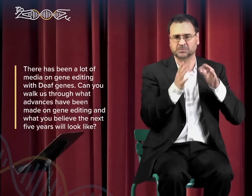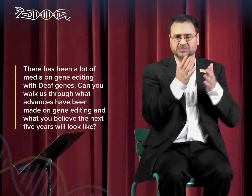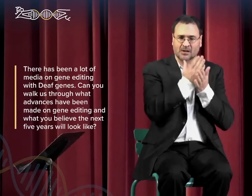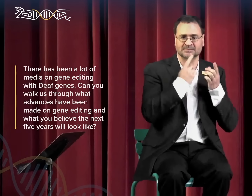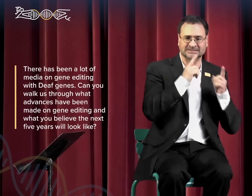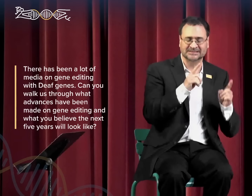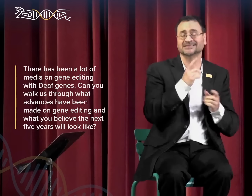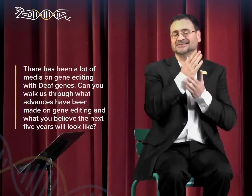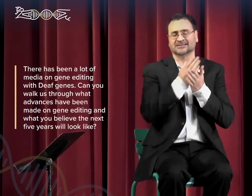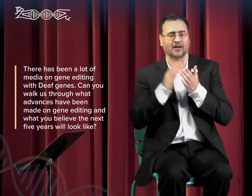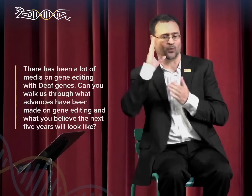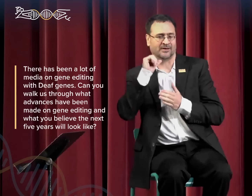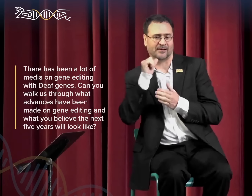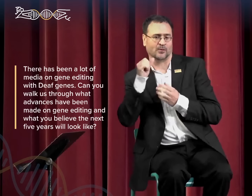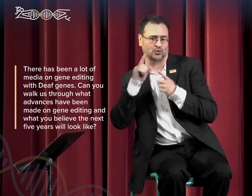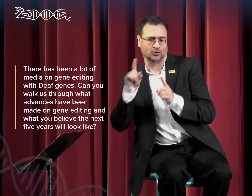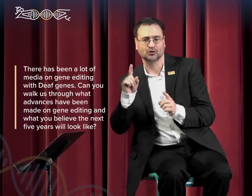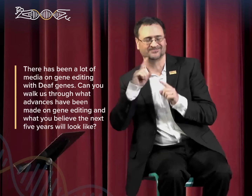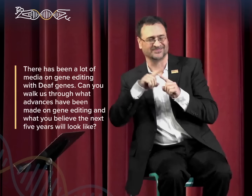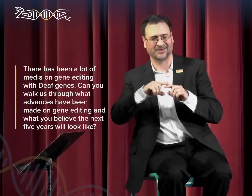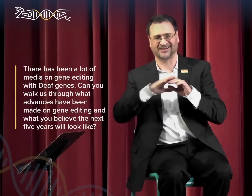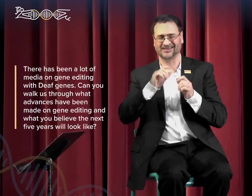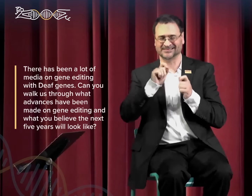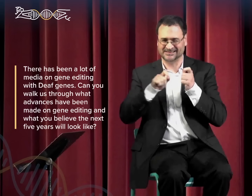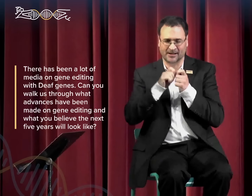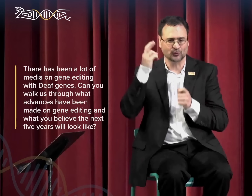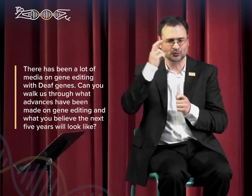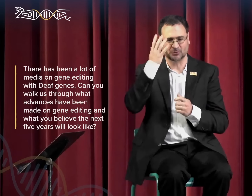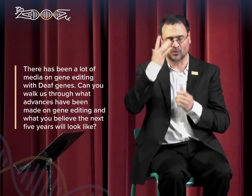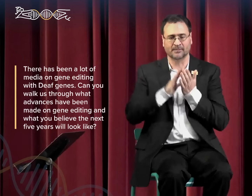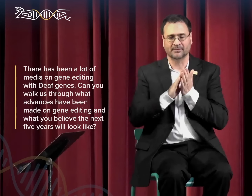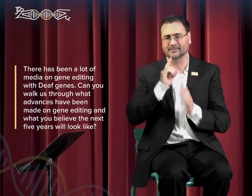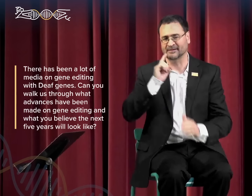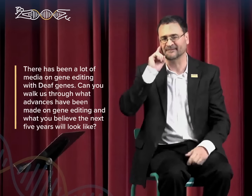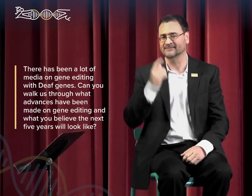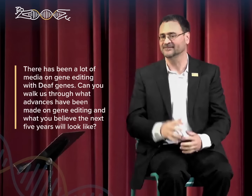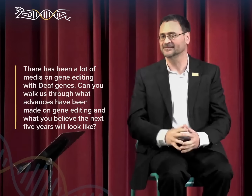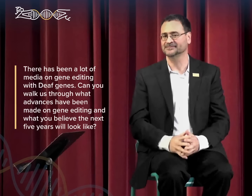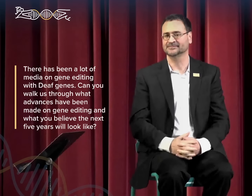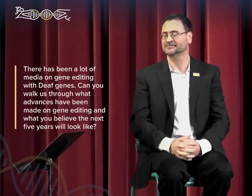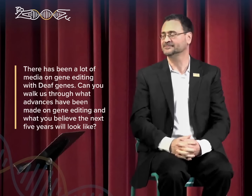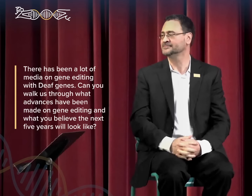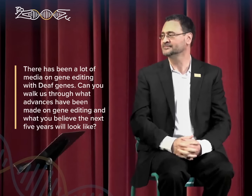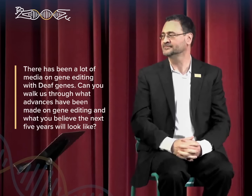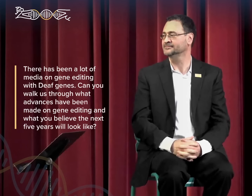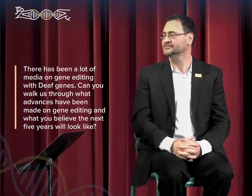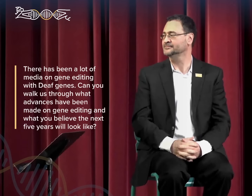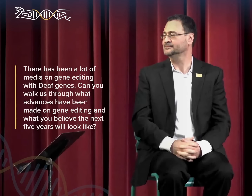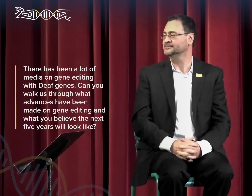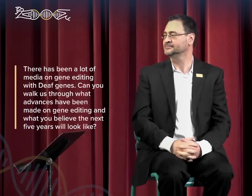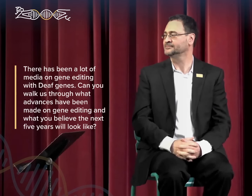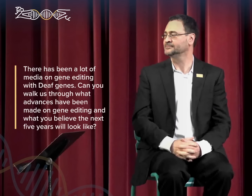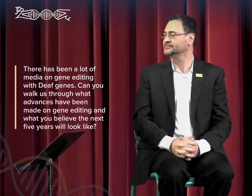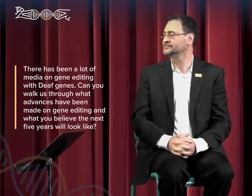They are doing so with some success, they are doing so with some failures as well.